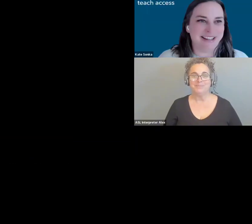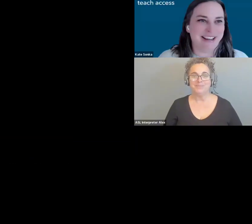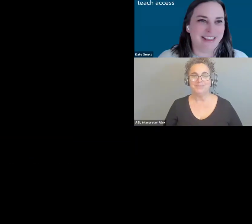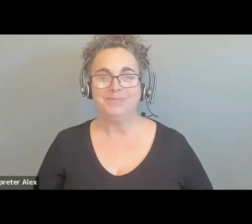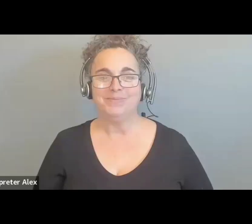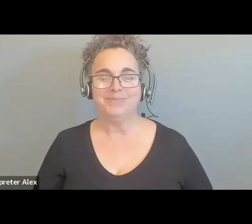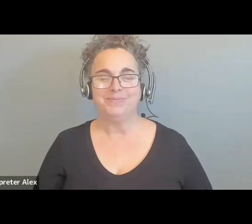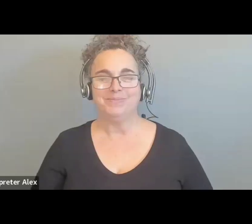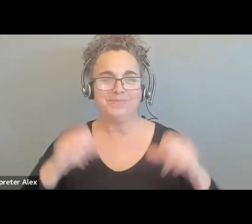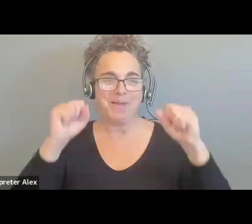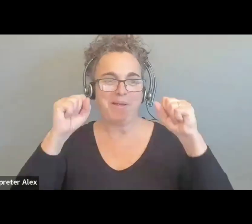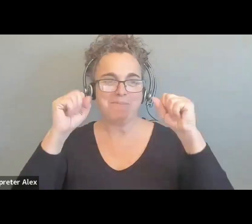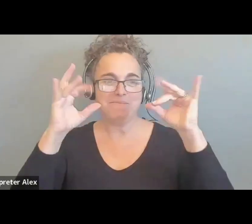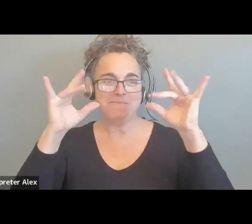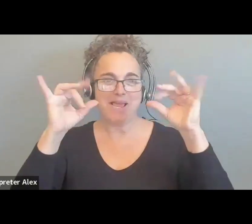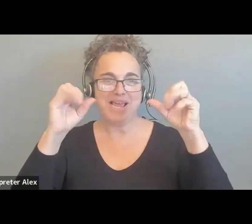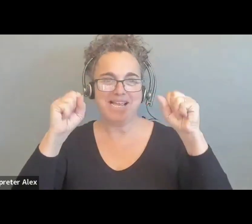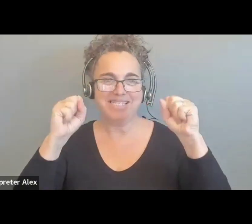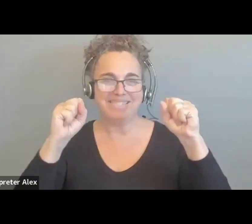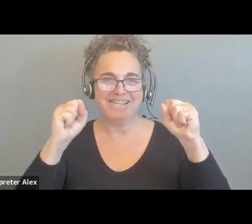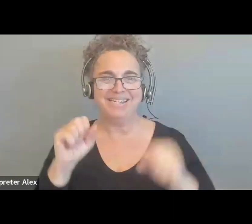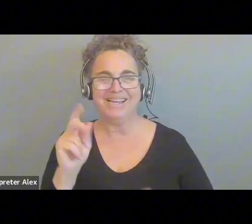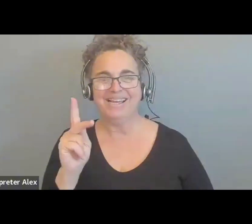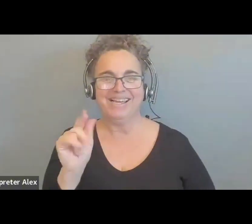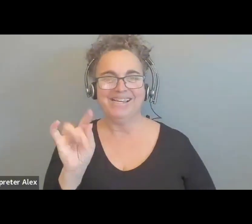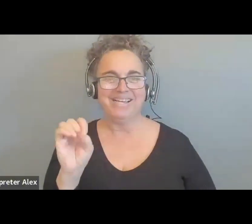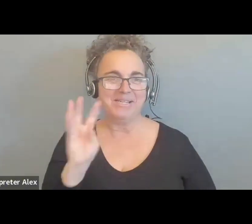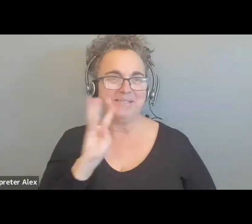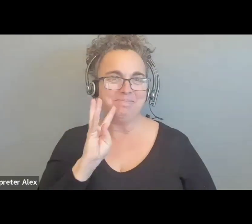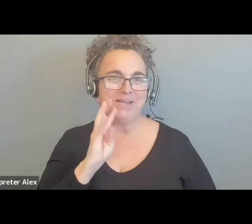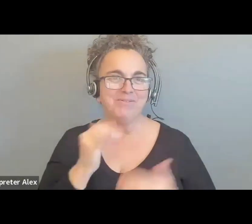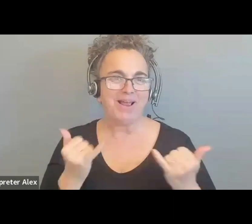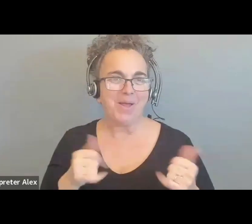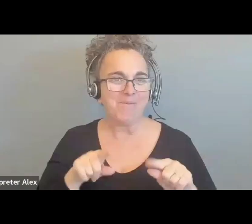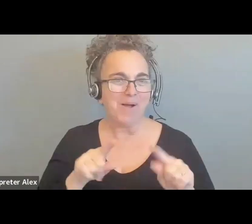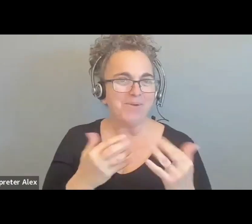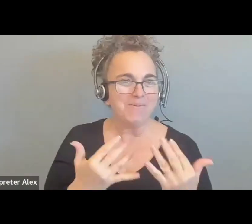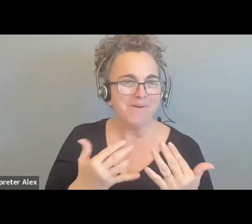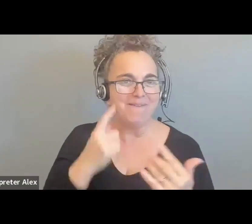Amazing. This is Kate speaking while we wait and see if any questions come in.